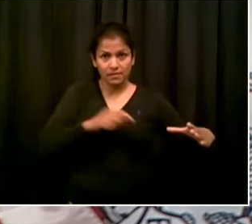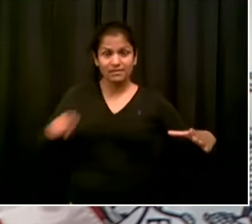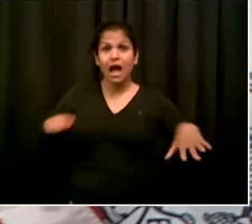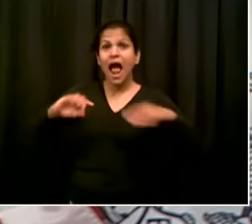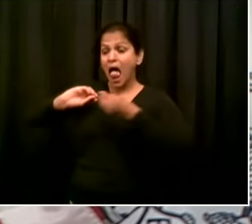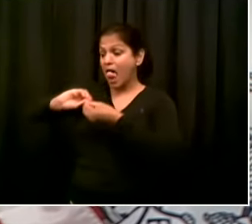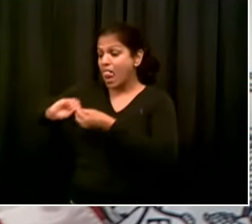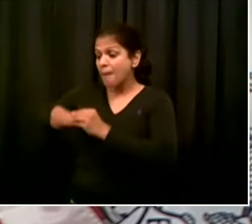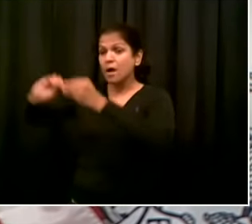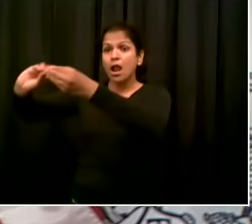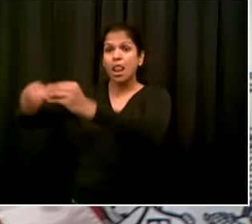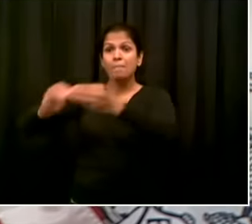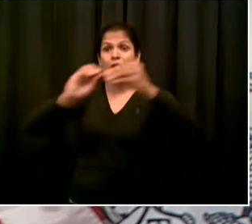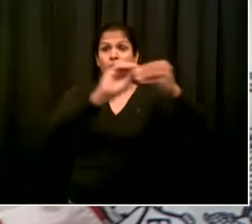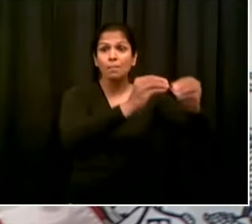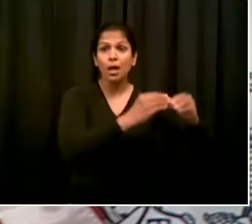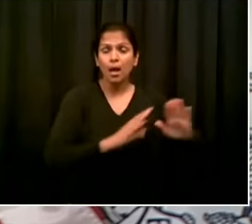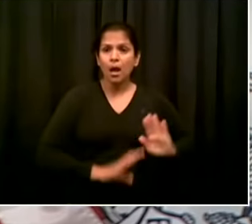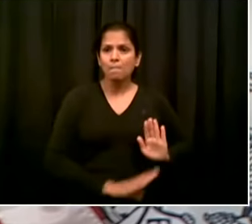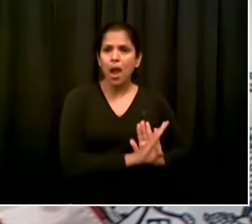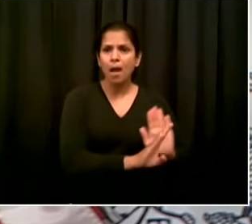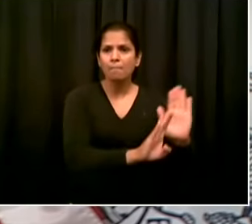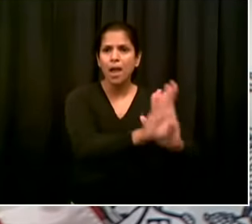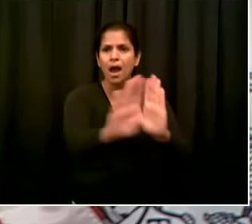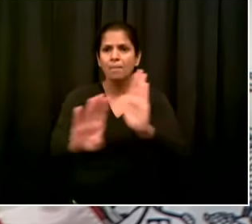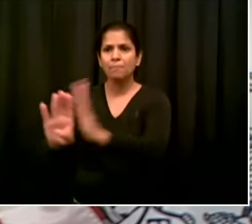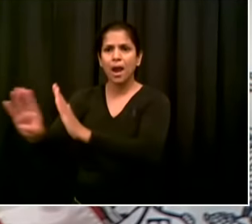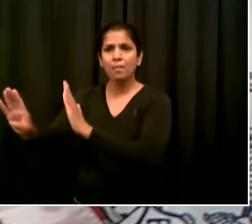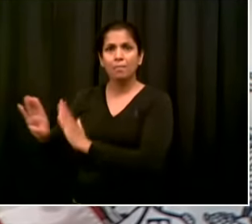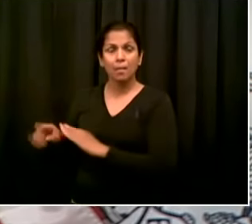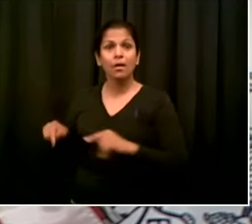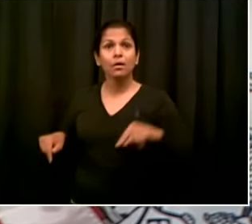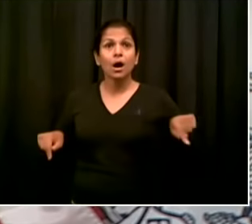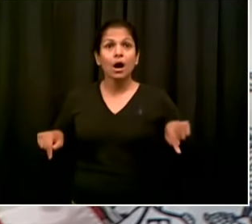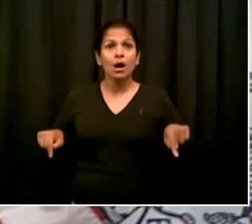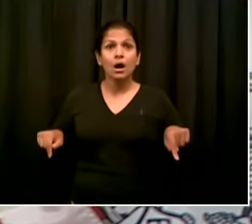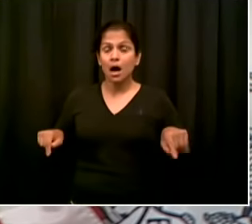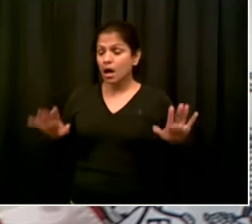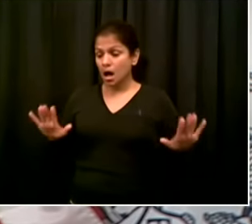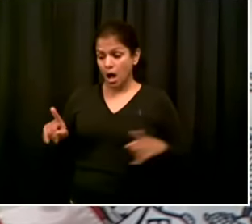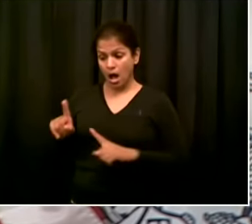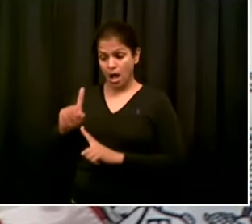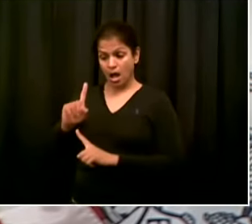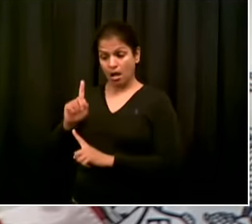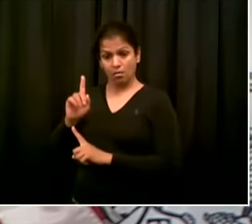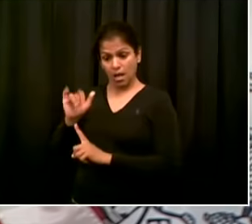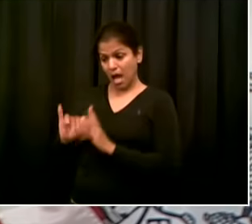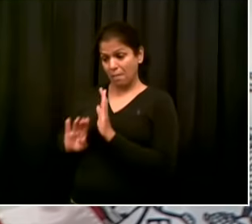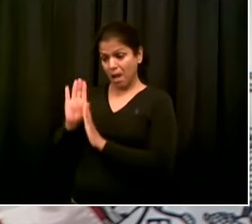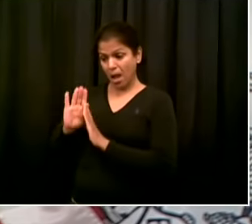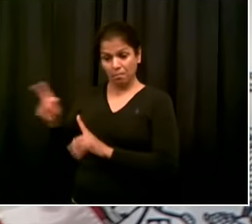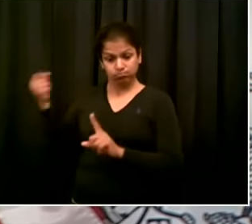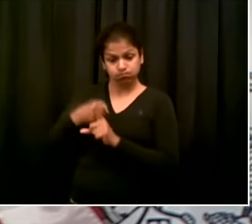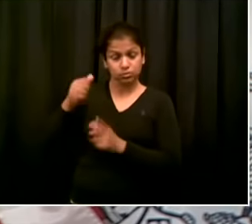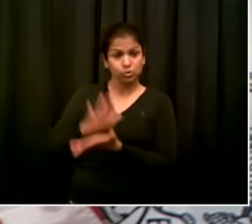SPIKES? AND IS THERE A